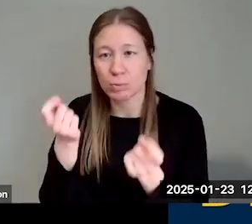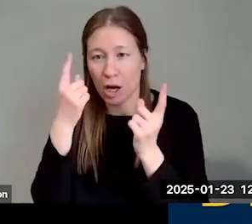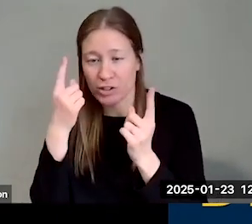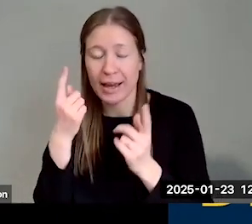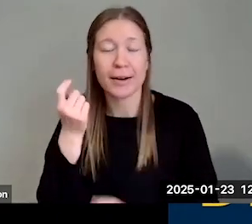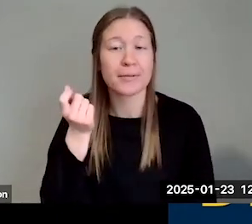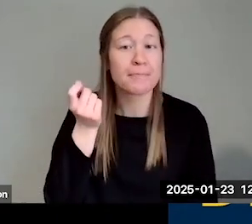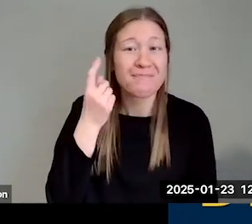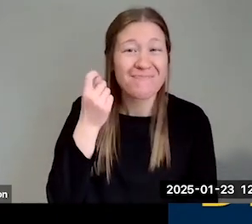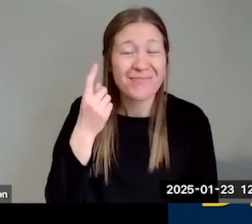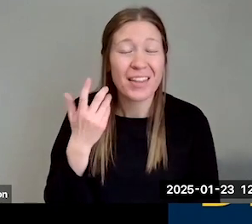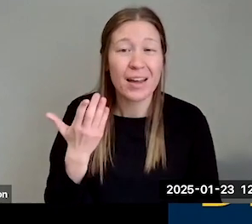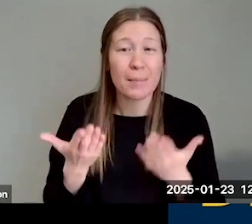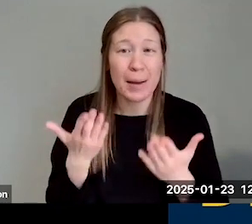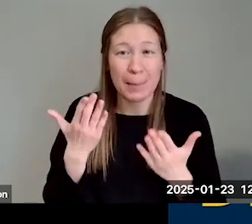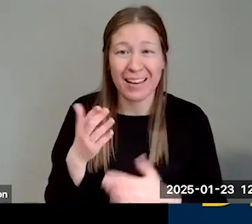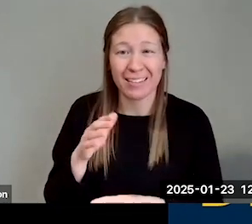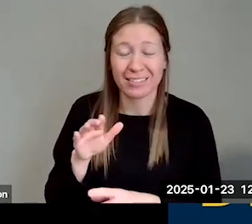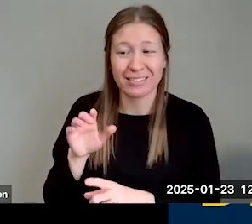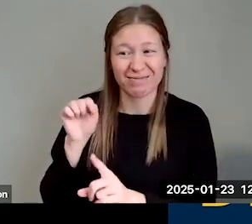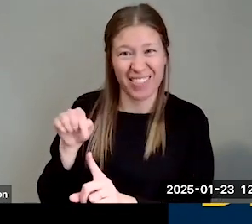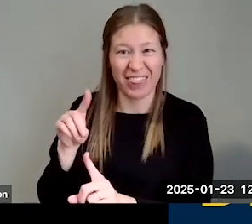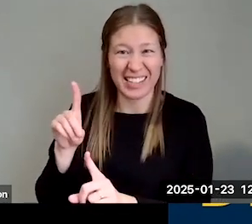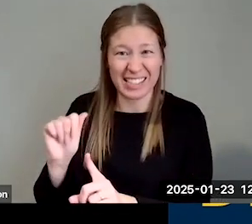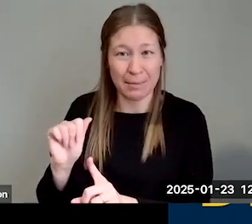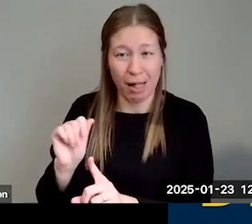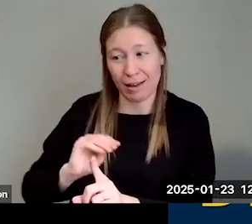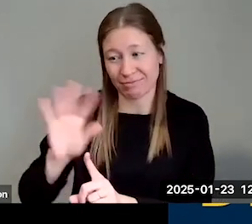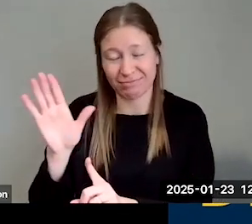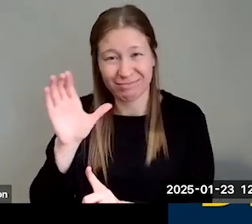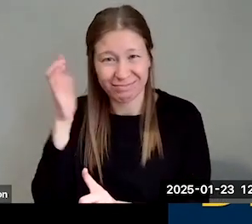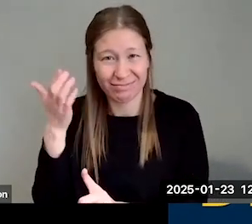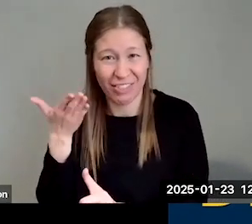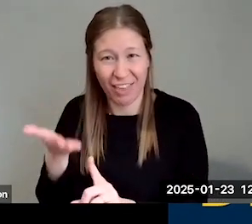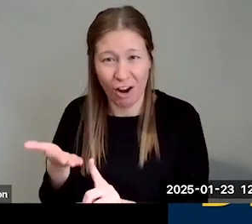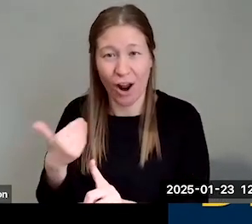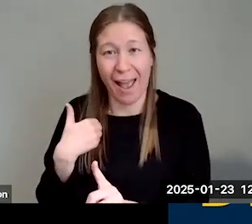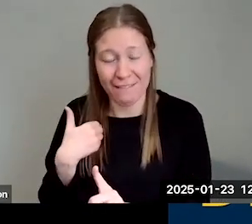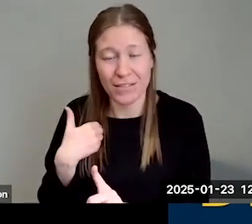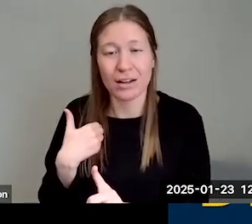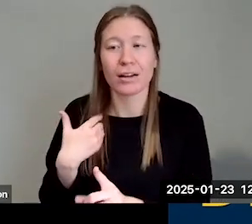when that disability is apparent. For example, somebody that is requesting